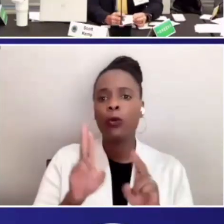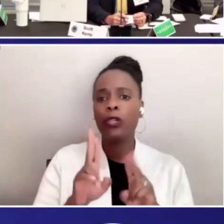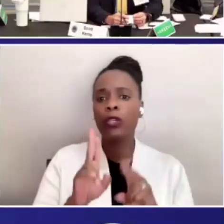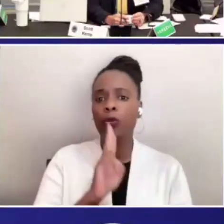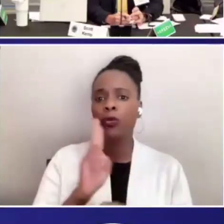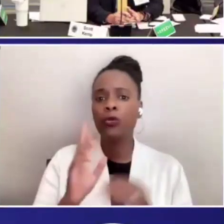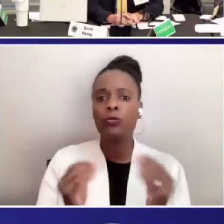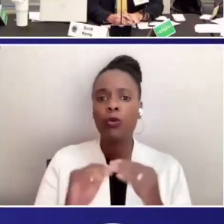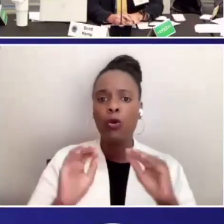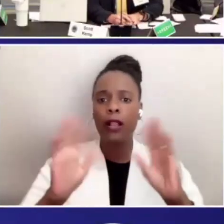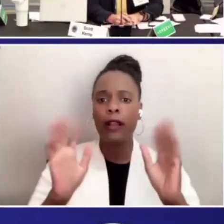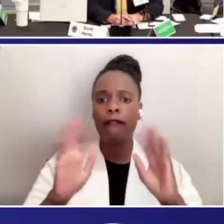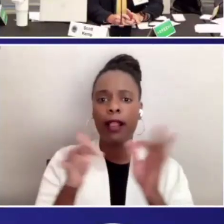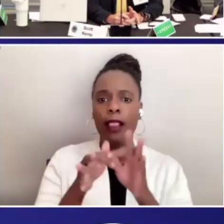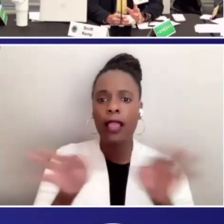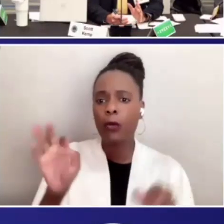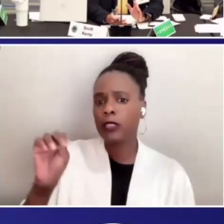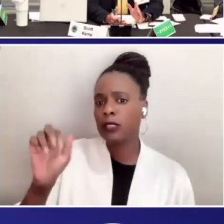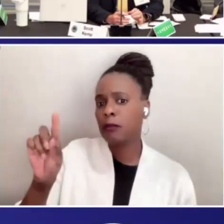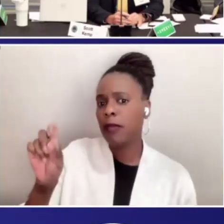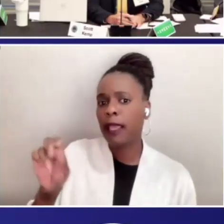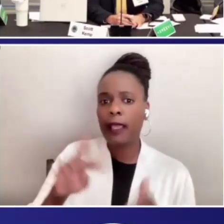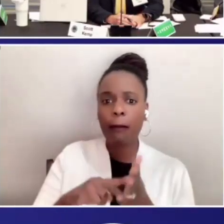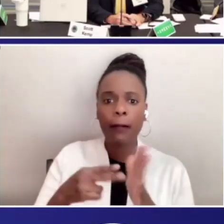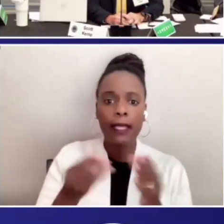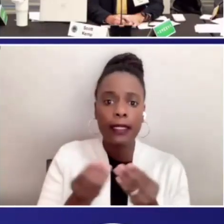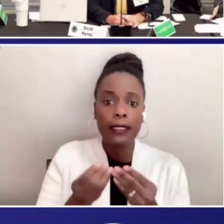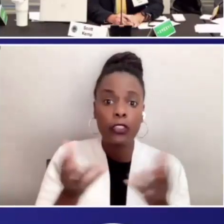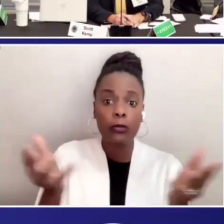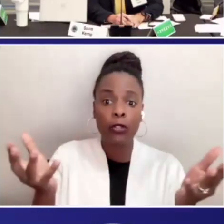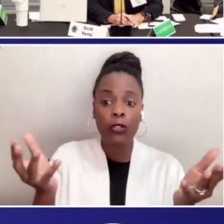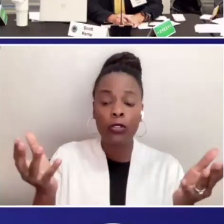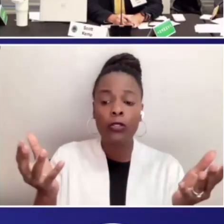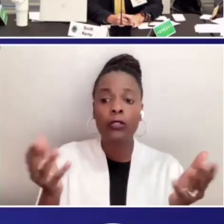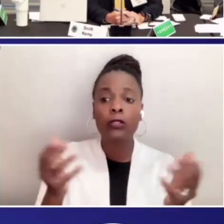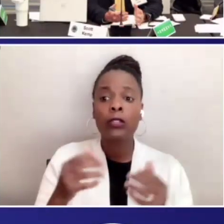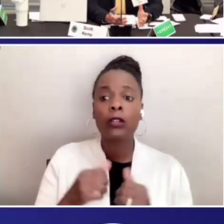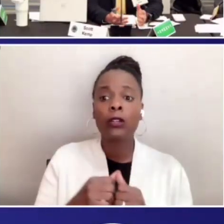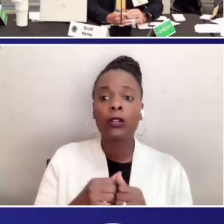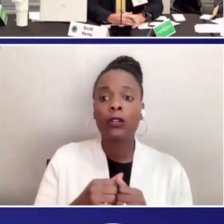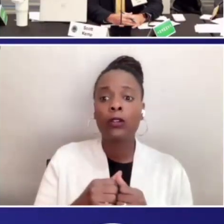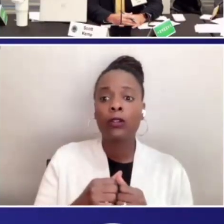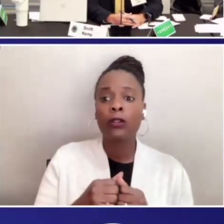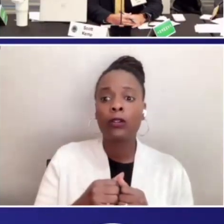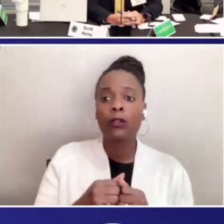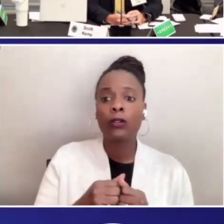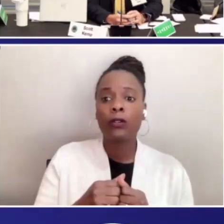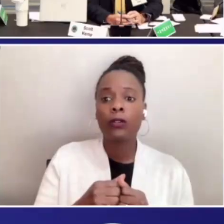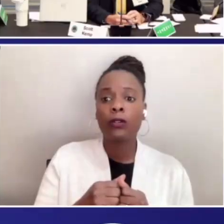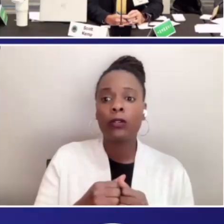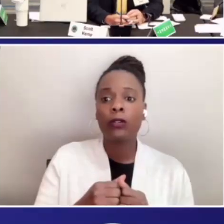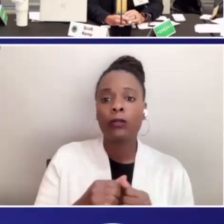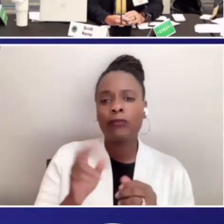actually meant, whether it's dispersed when repayment may use some of the same terminology that is, that is used in NSLDS.